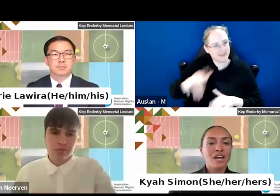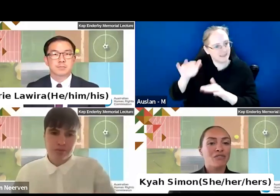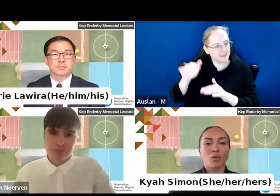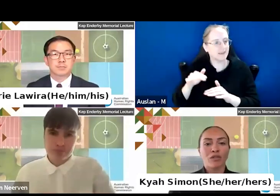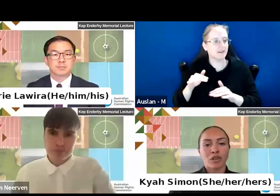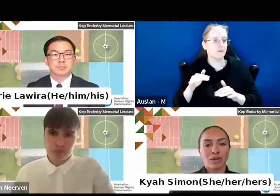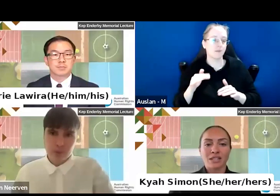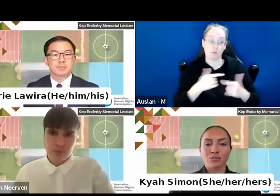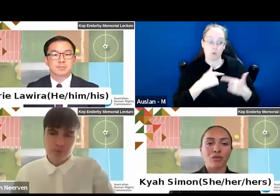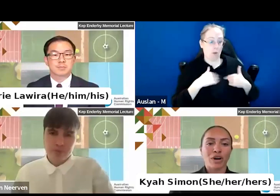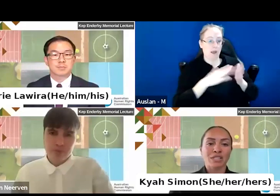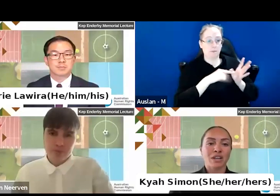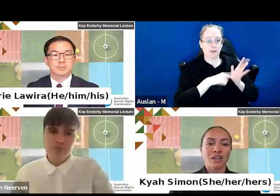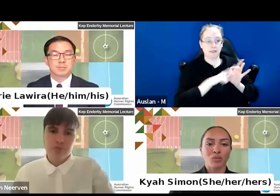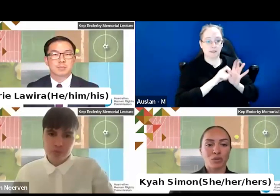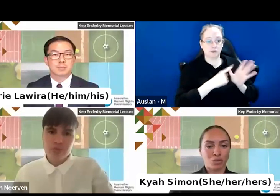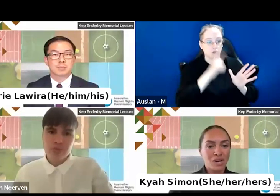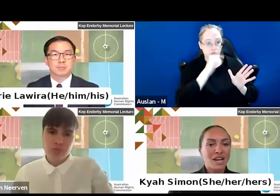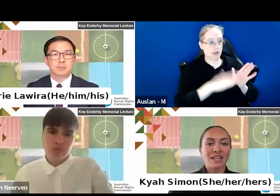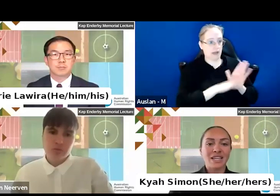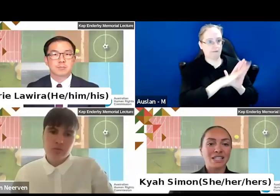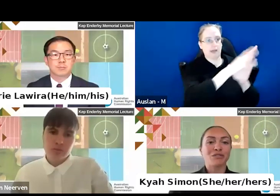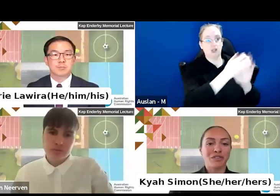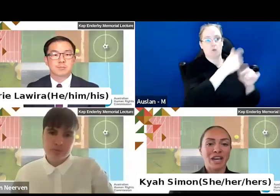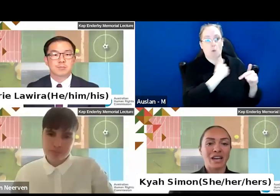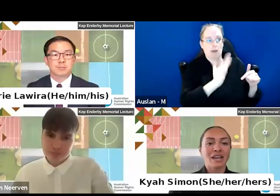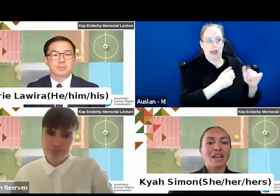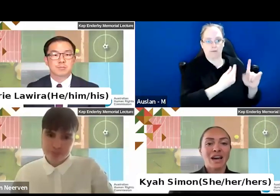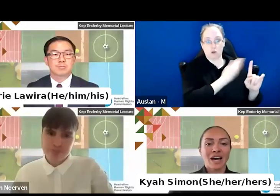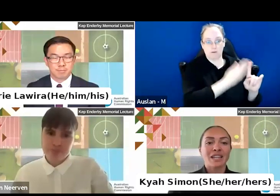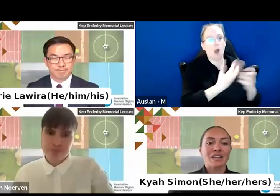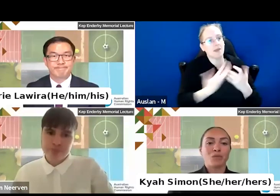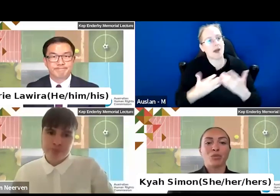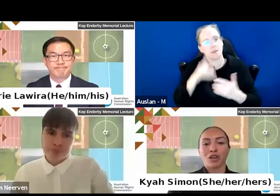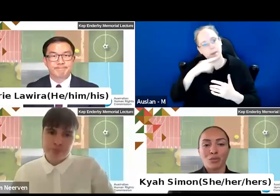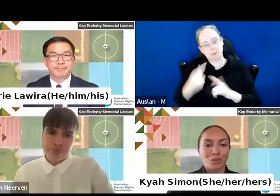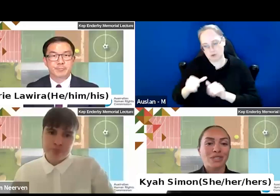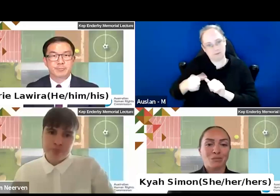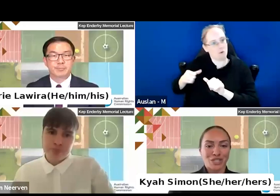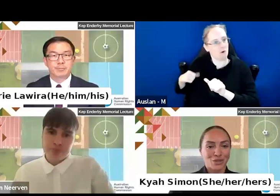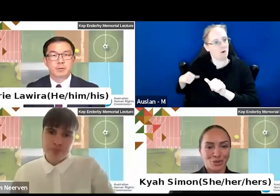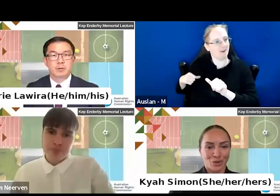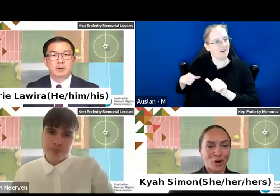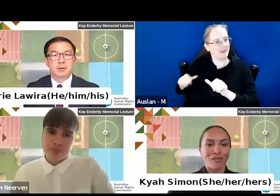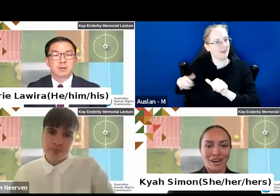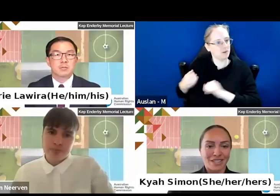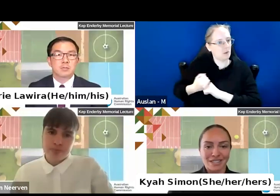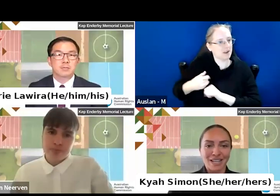if it weren't for the players before us. And I think people it's easy to forget that. And a lot of people say Matildas were overnight success,